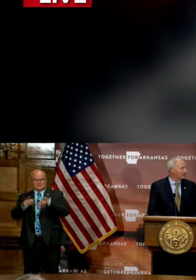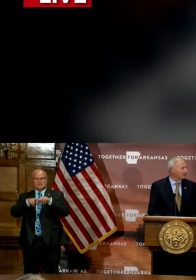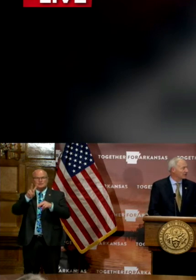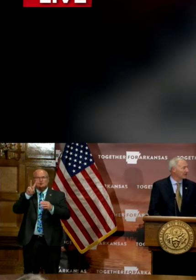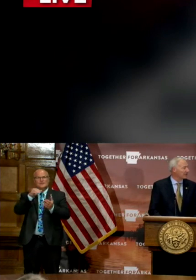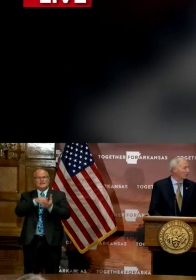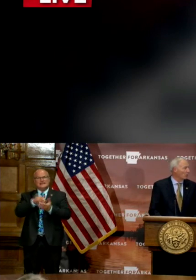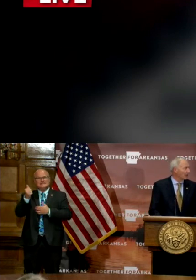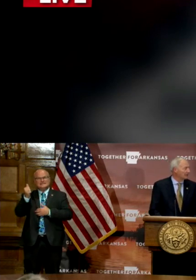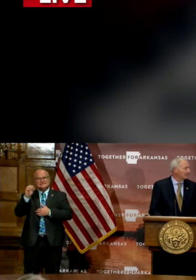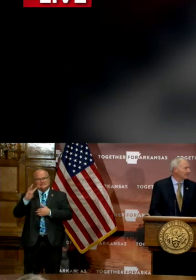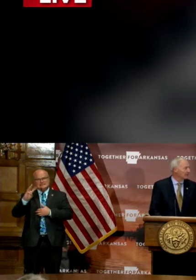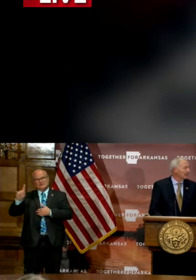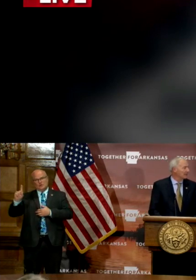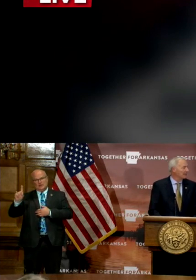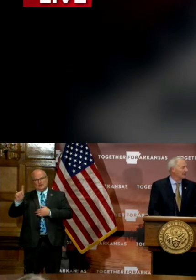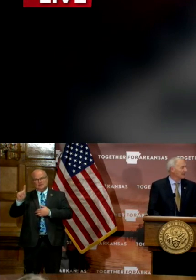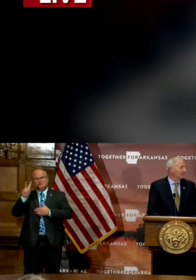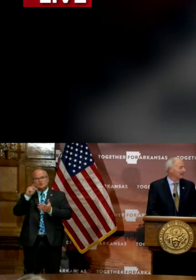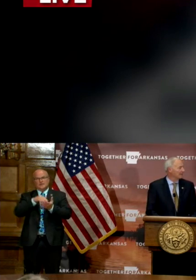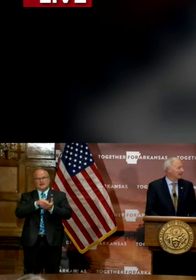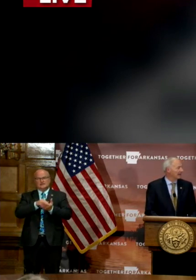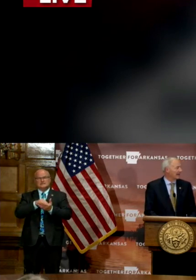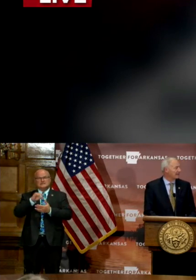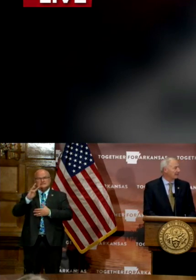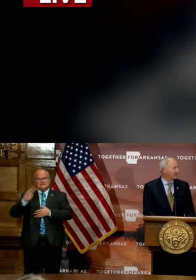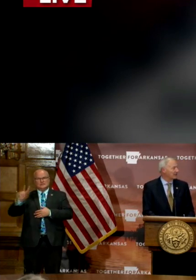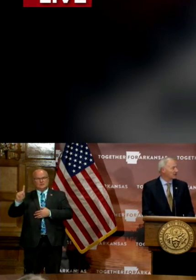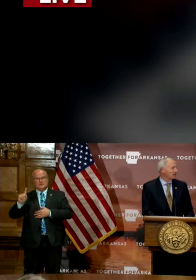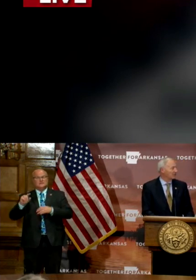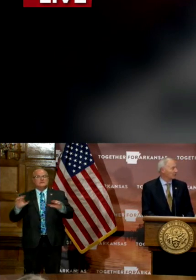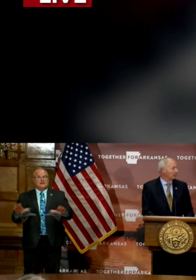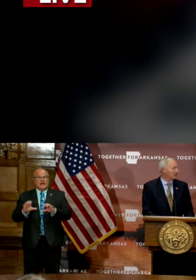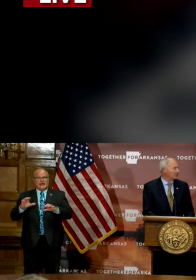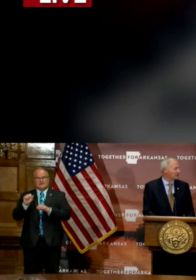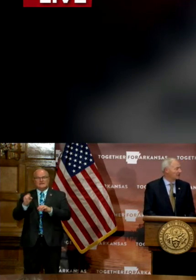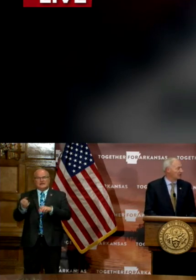YOU CAN SEE IN THE TOTAL CASES THAT HAVE INCREASED FROM